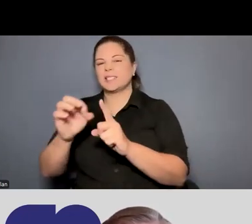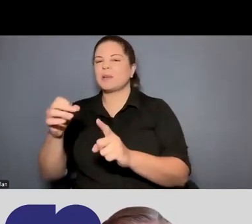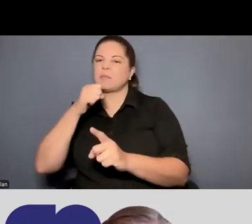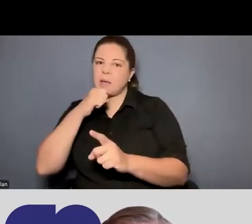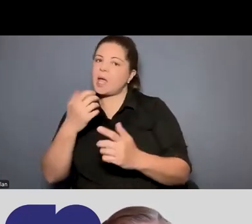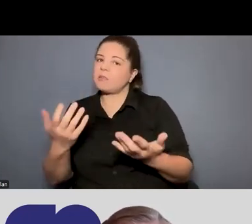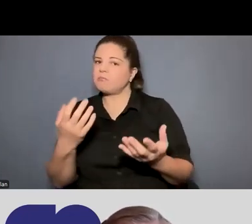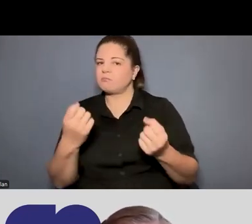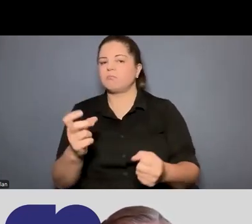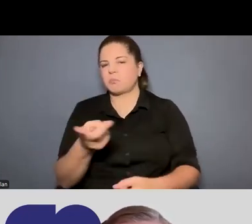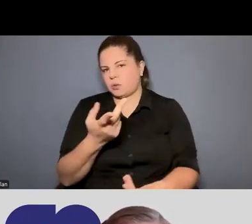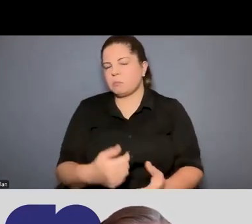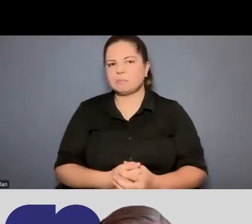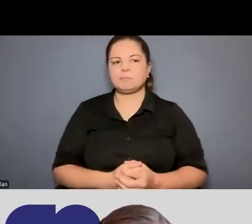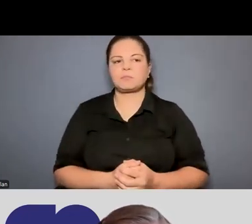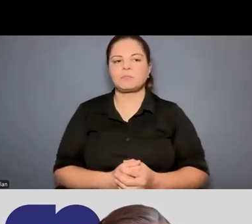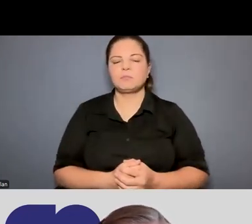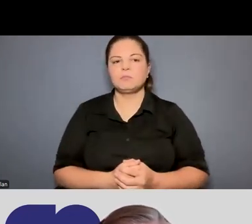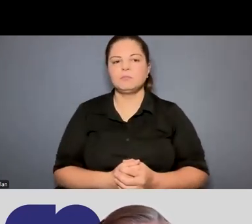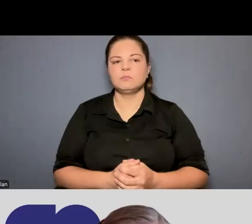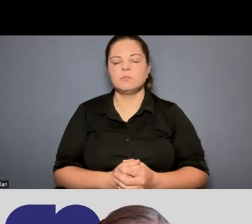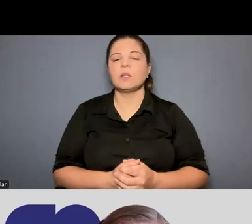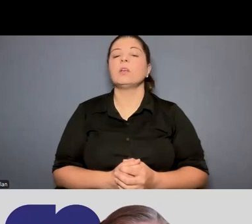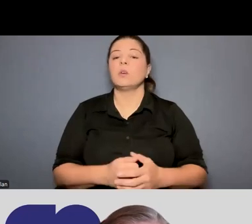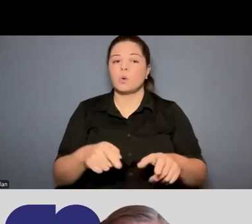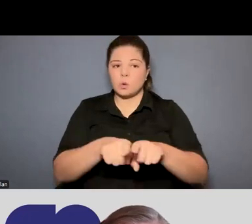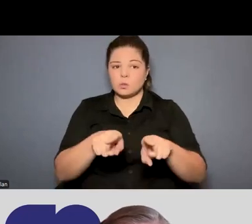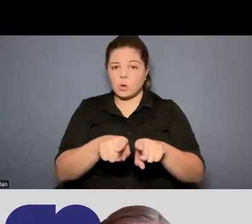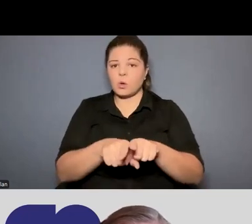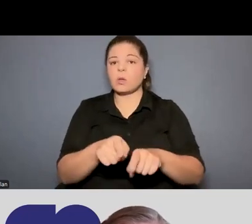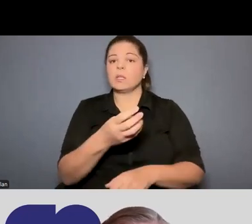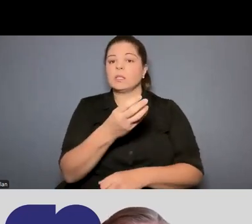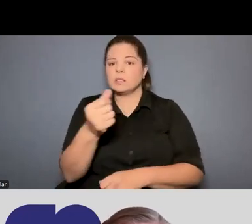some groups of workers disproportionately experience sexual harassment.